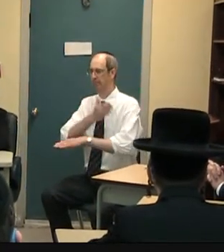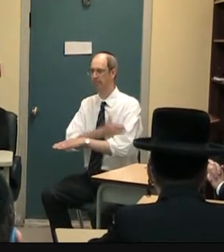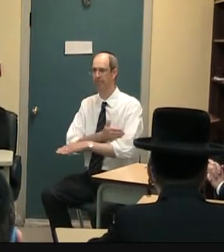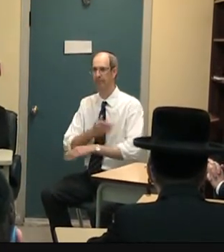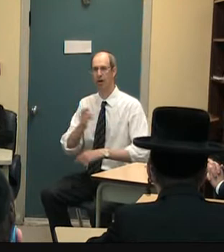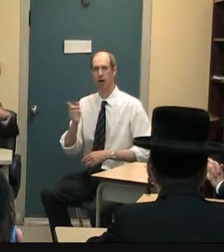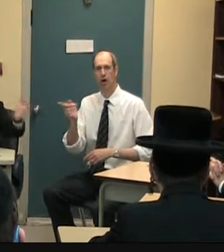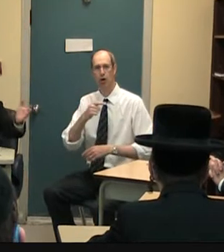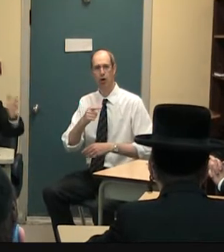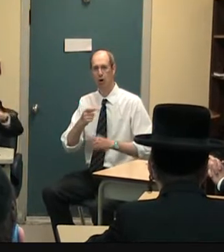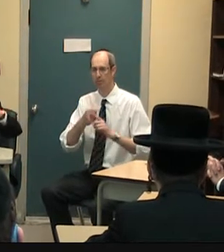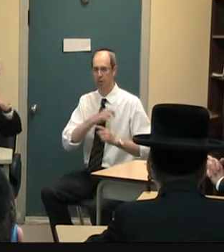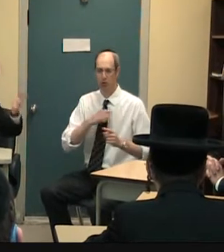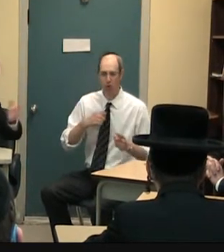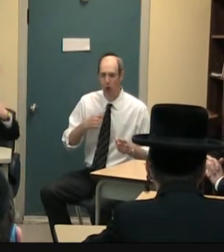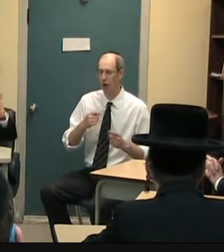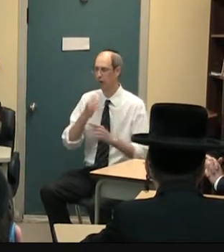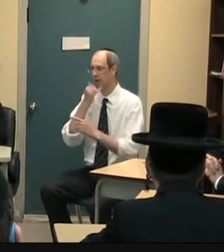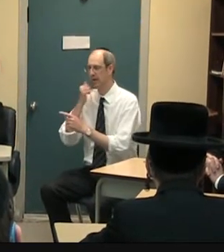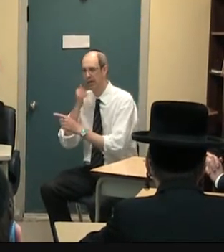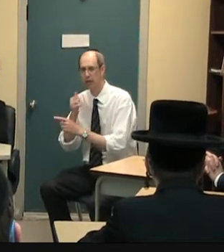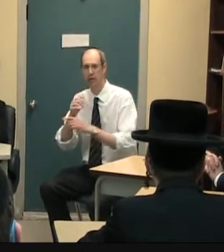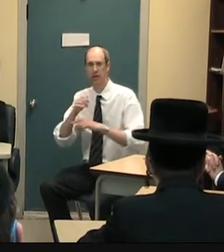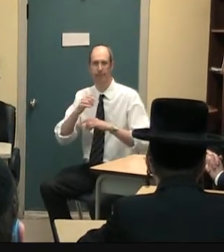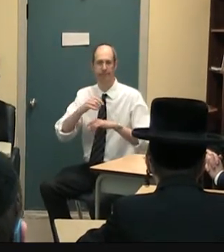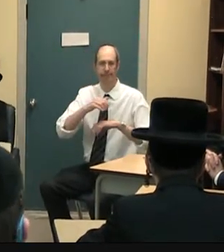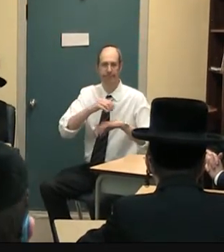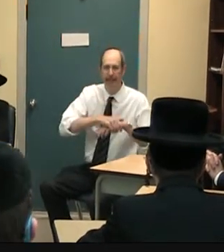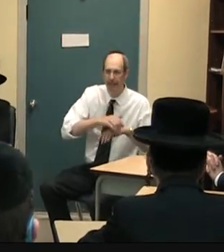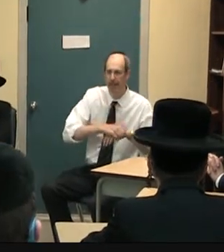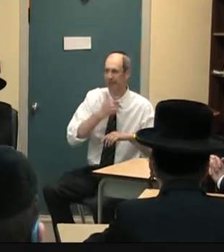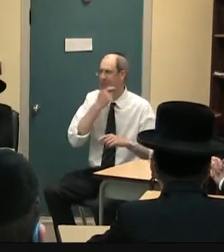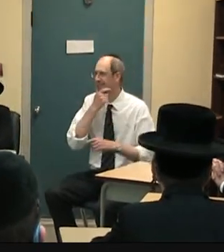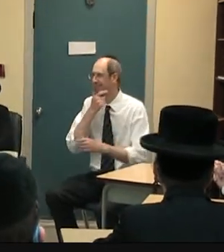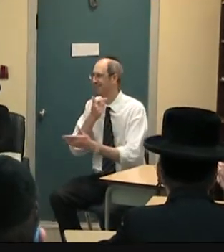Some of you will from drugs or something over there also from england so i'm taken i'm taken by the sushi